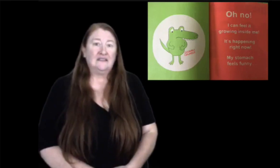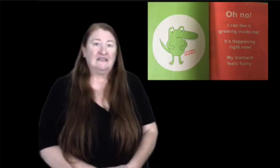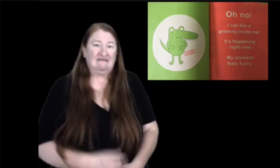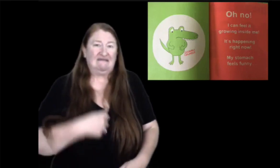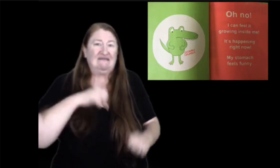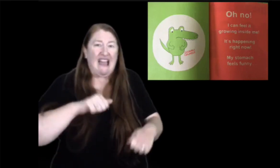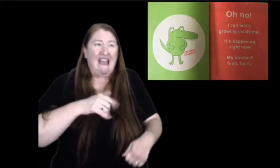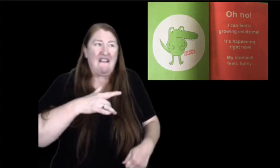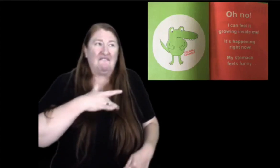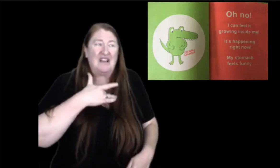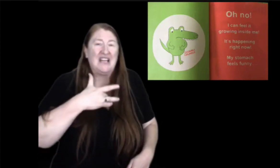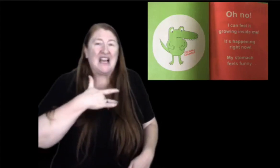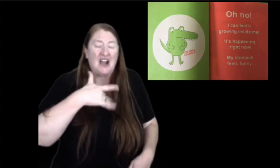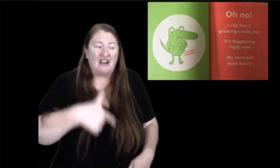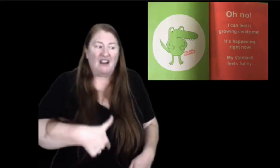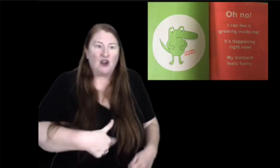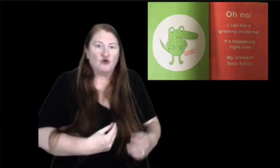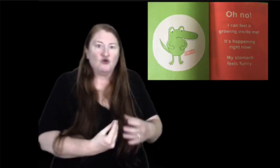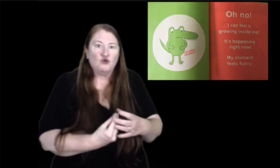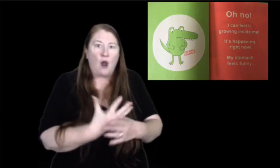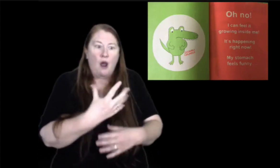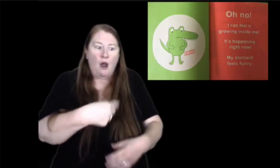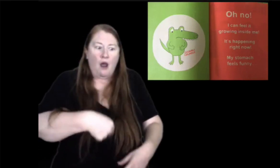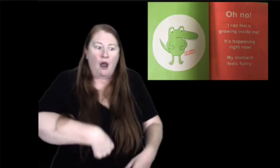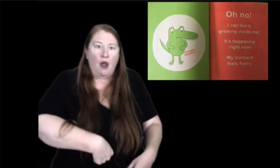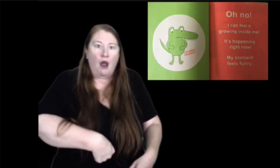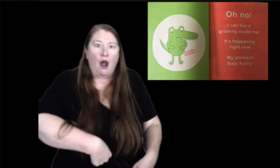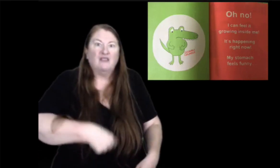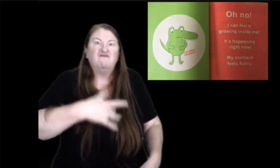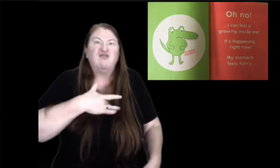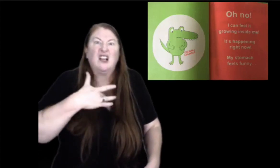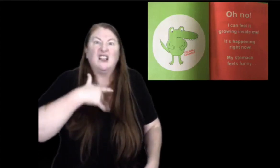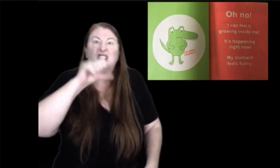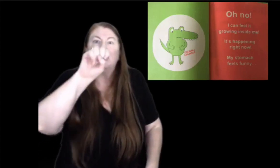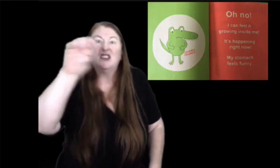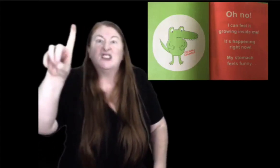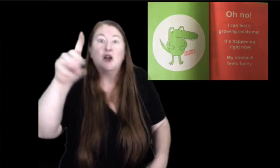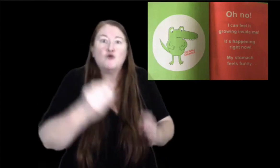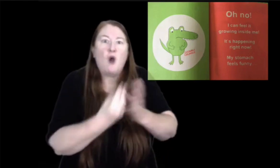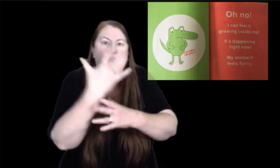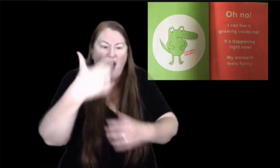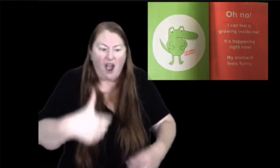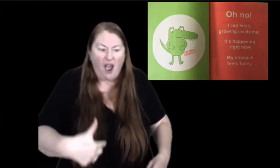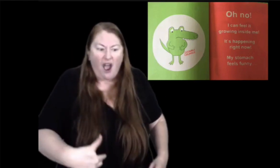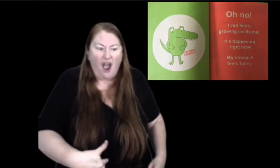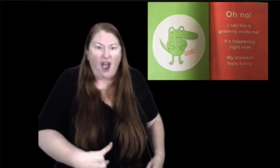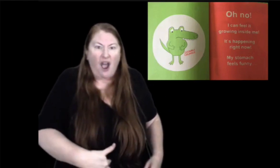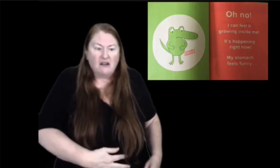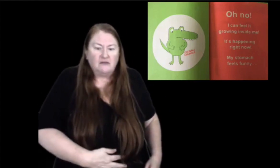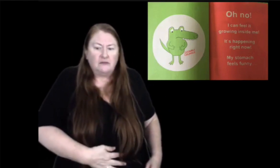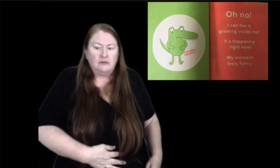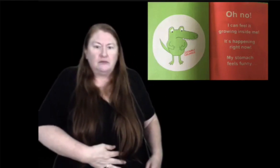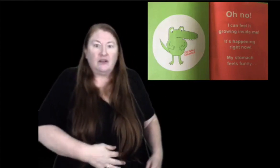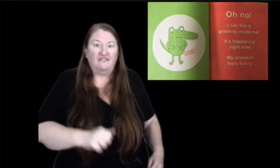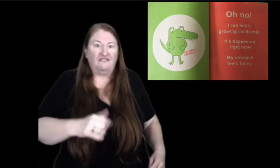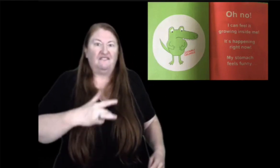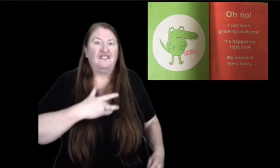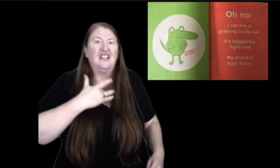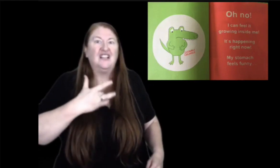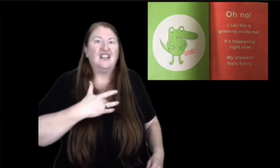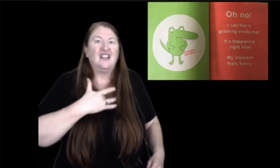I can feel the seed inside me, I can feel the seed growing down there! I can feel it! Oh no!